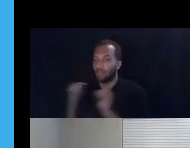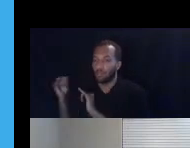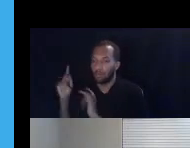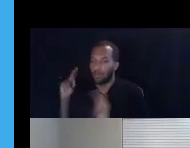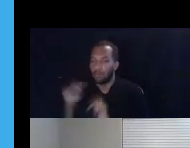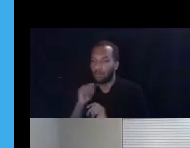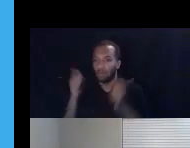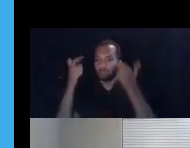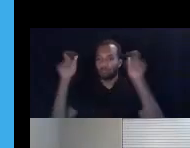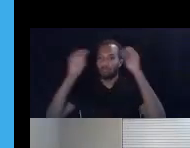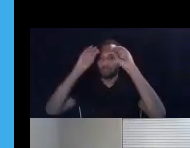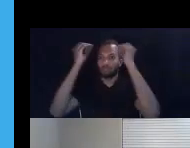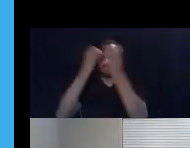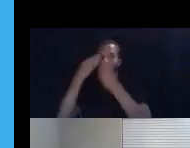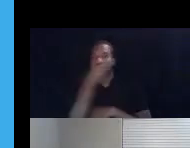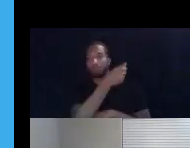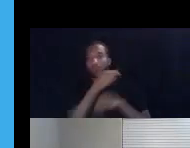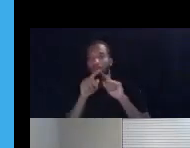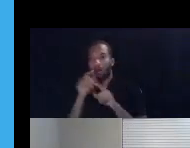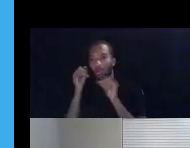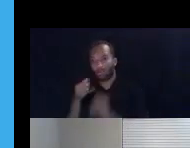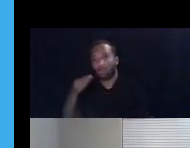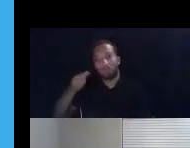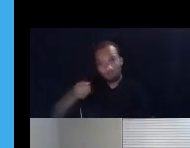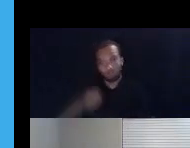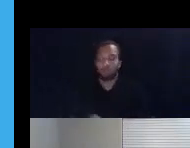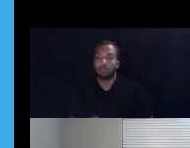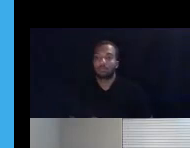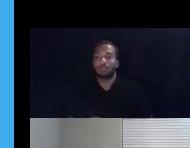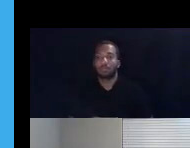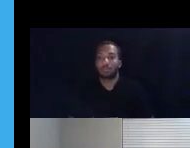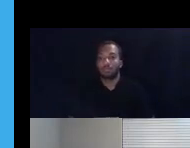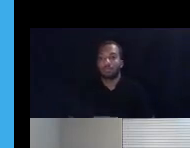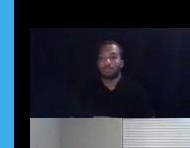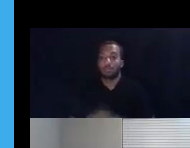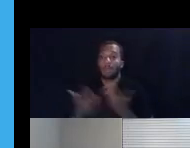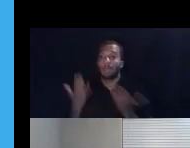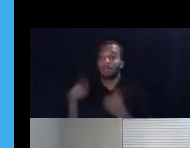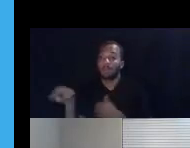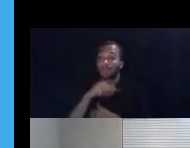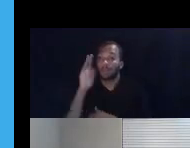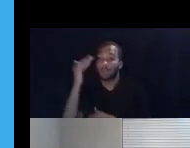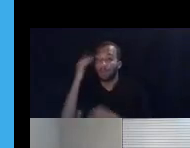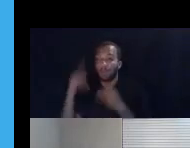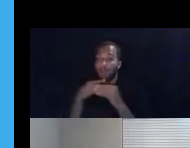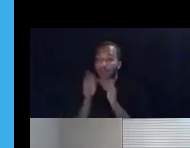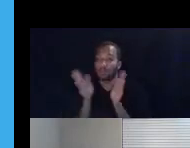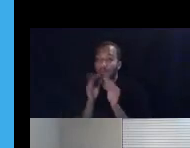are probably, maybe are purview of some of the smaller organizations that get funding to provide services.